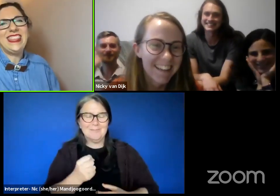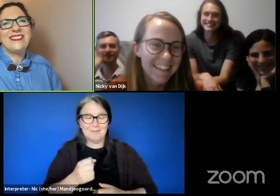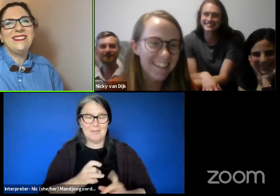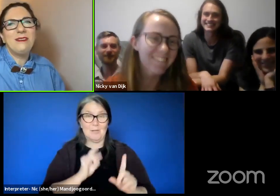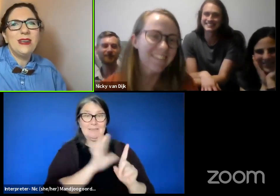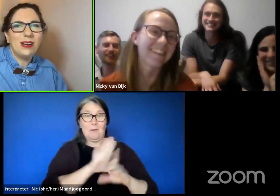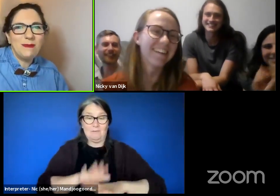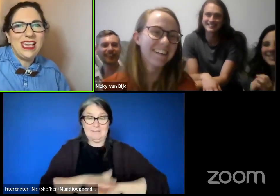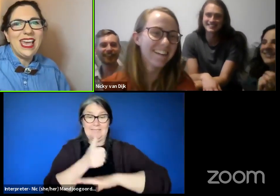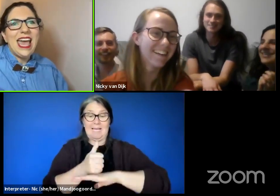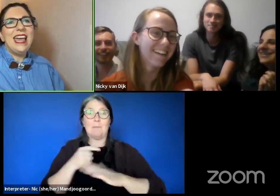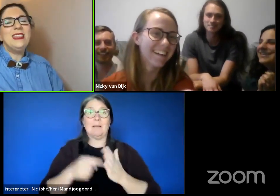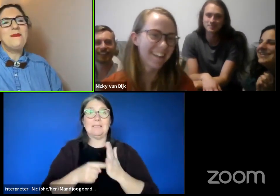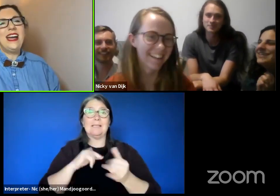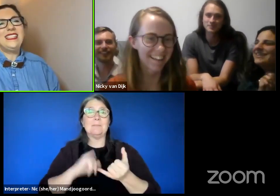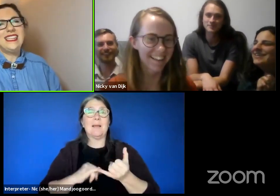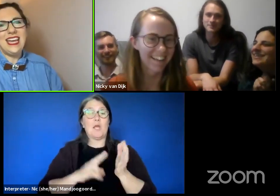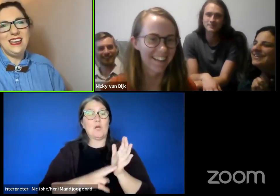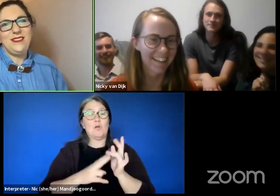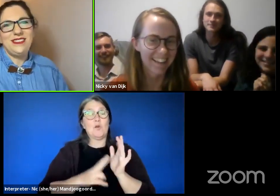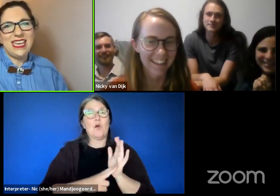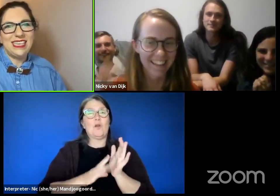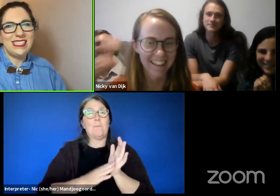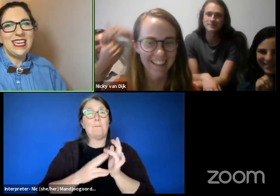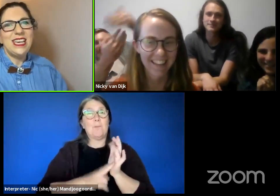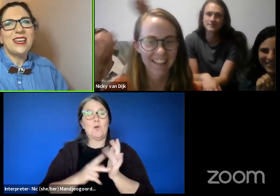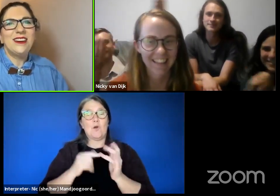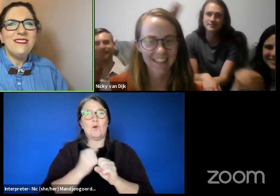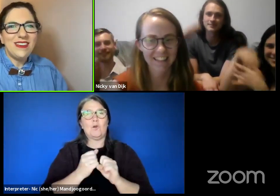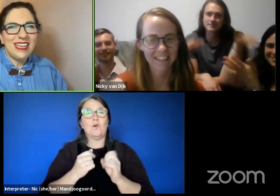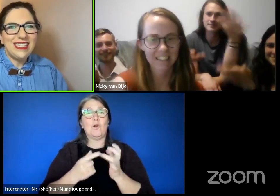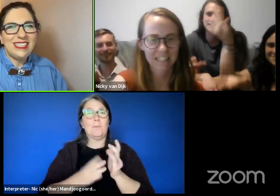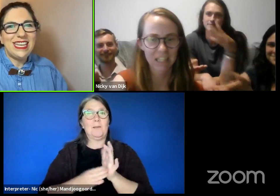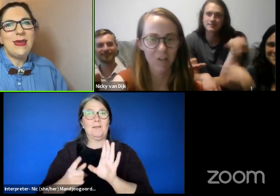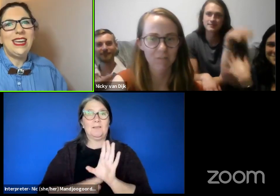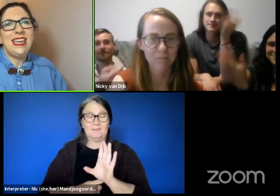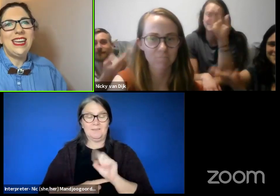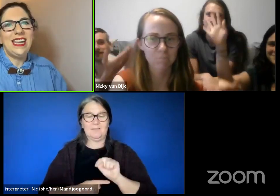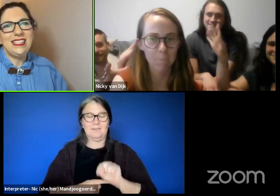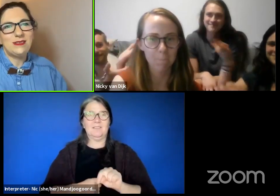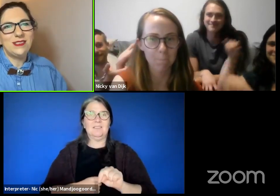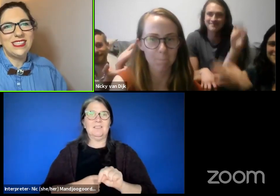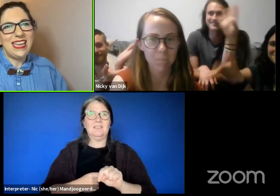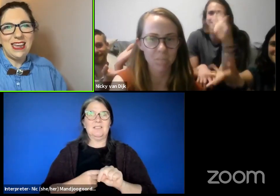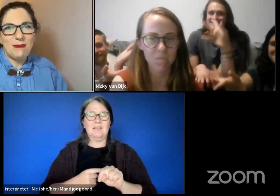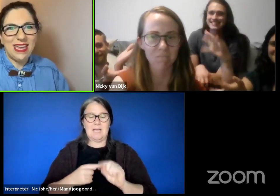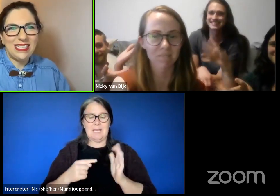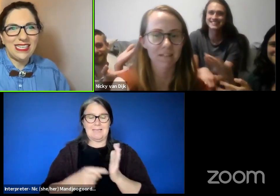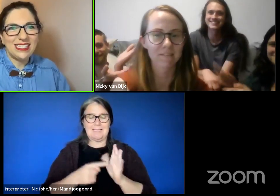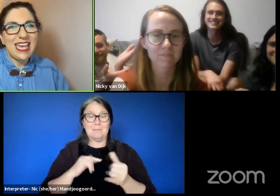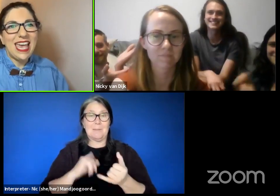, passionate father to justice father for justice she founded Tasmania. ethic ethical non monogamy non monogamy and the pride society of Utah the pride society of Utah's cooking pride society of Utah's